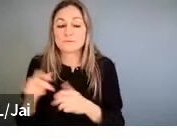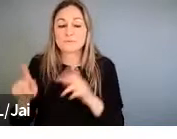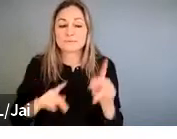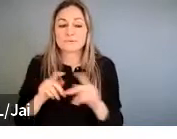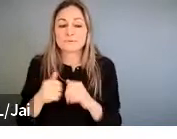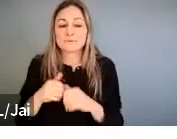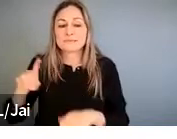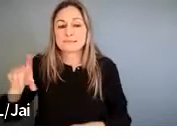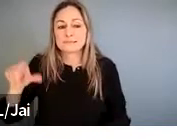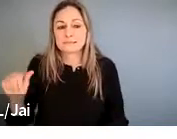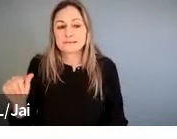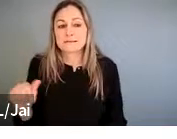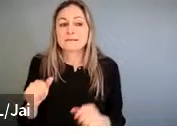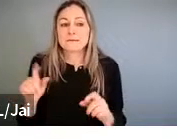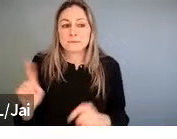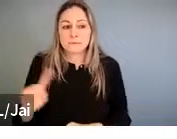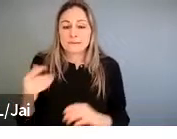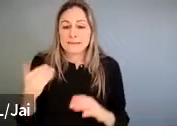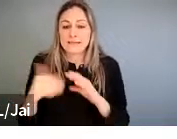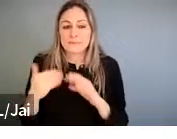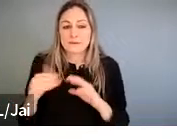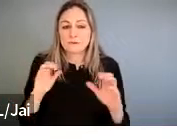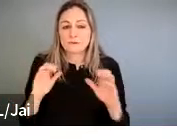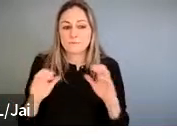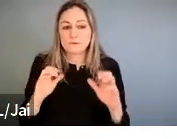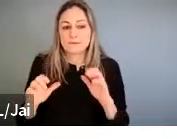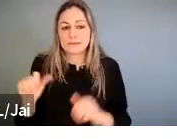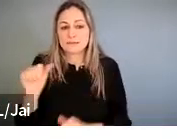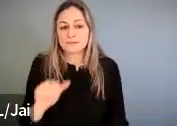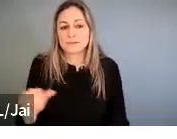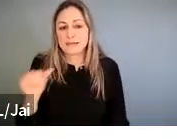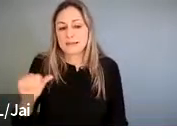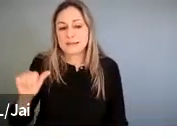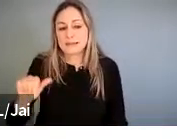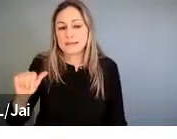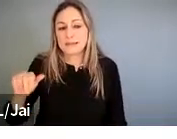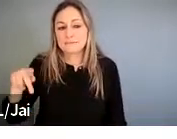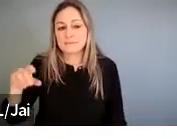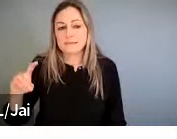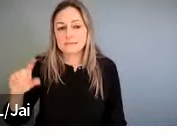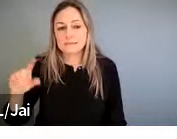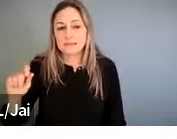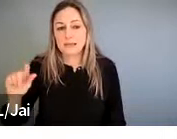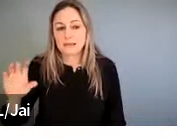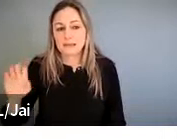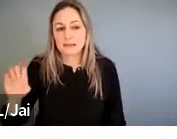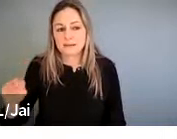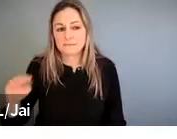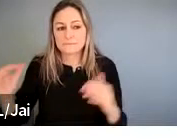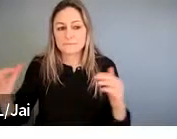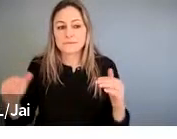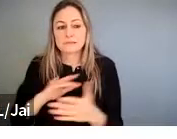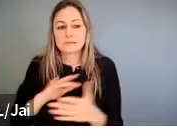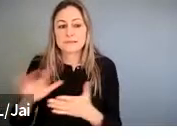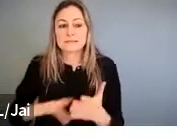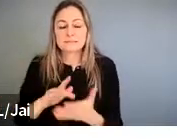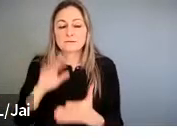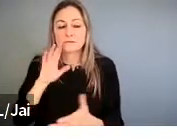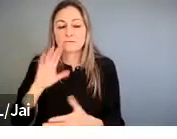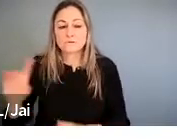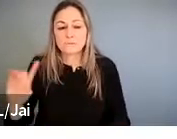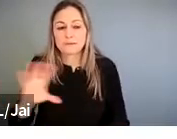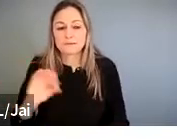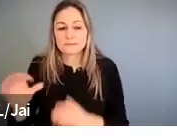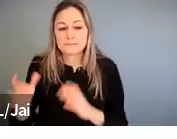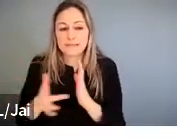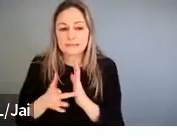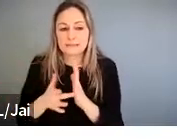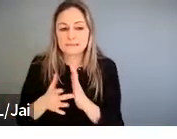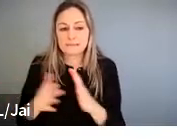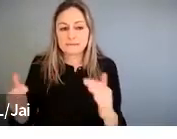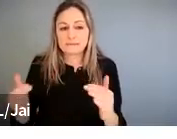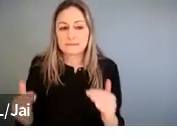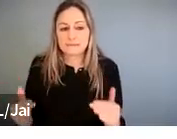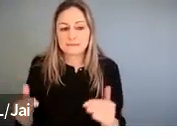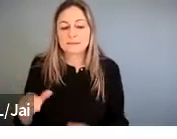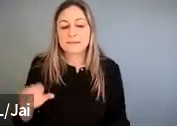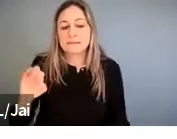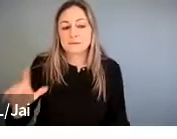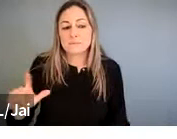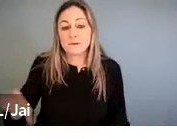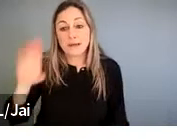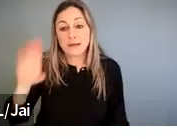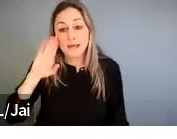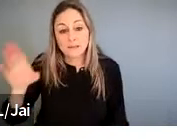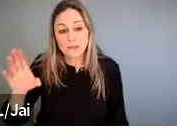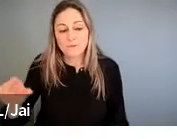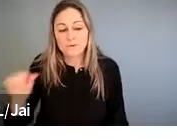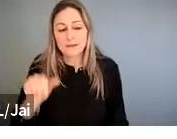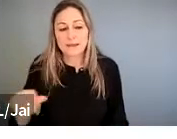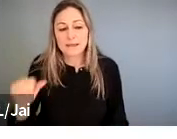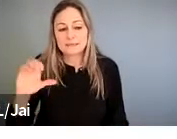communications@AAPD.com. The Center for Democracy and Technology can be reached at hello@cdt.org.